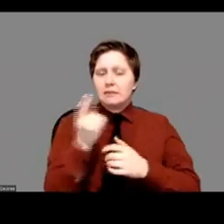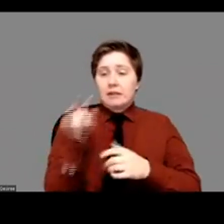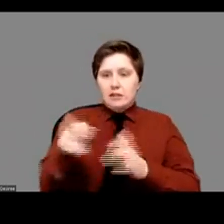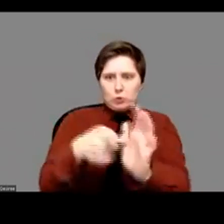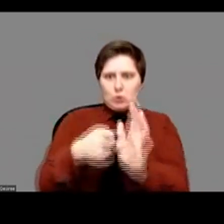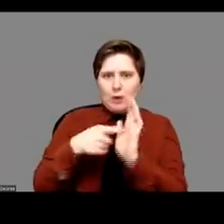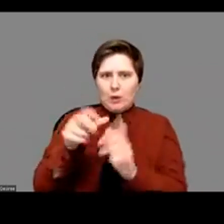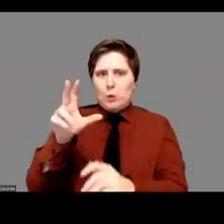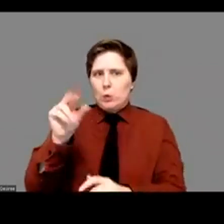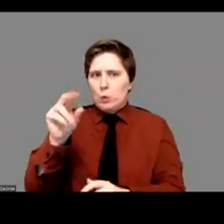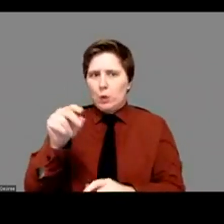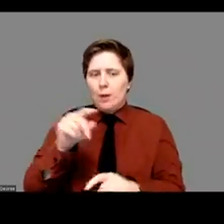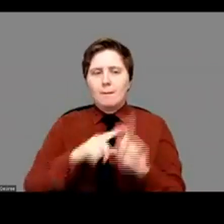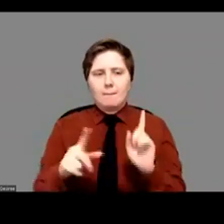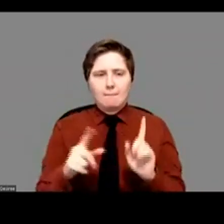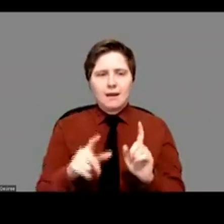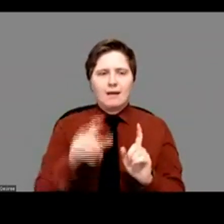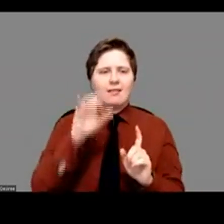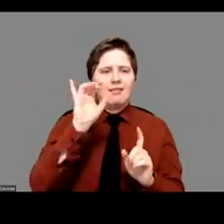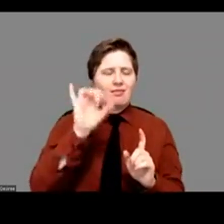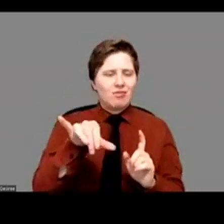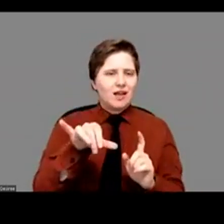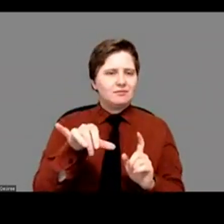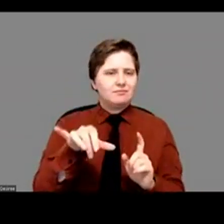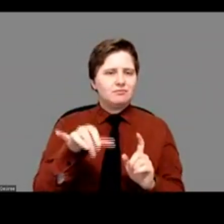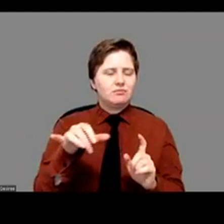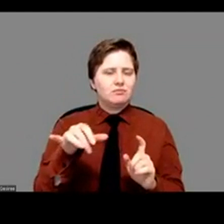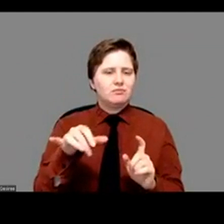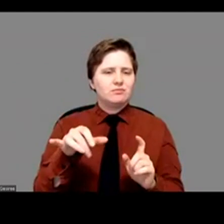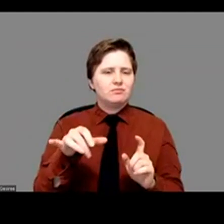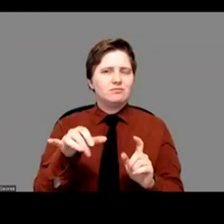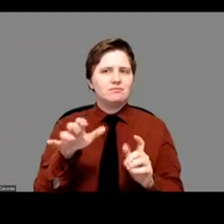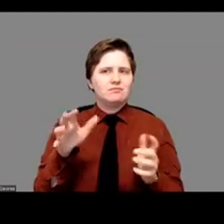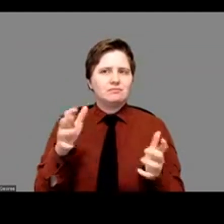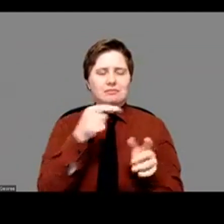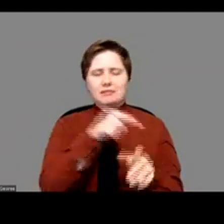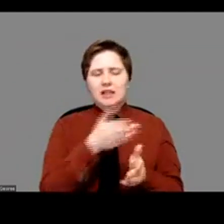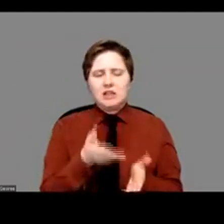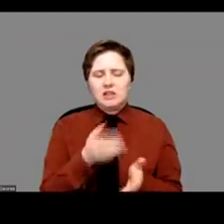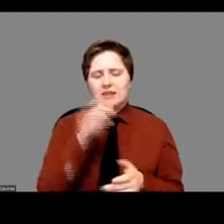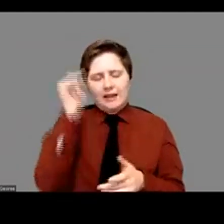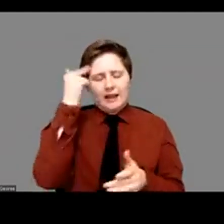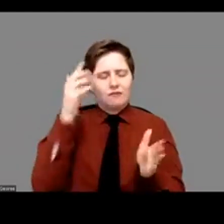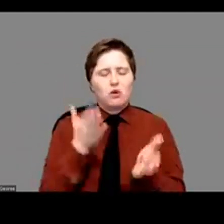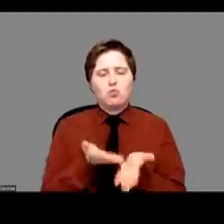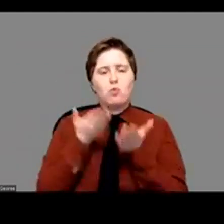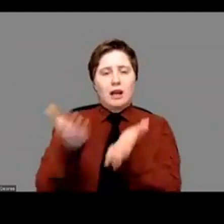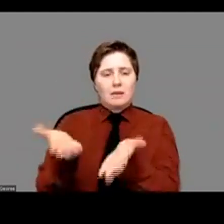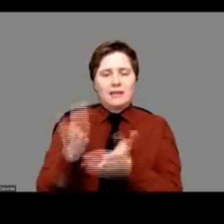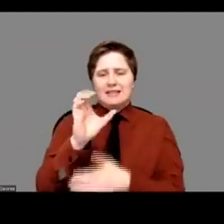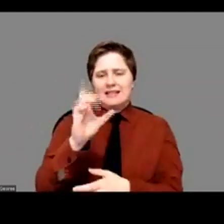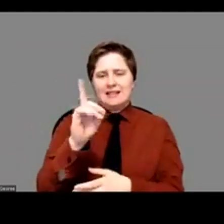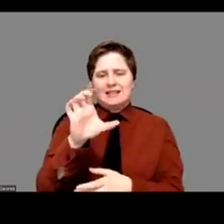It is certainly something that is required that that he recommends and Center for Disease Control recommends